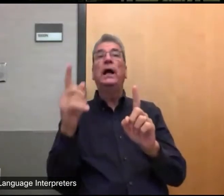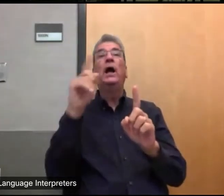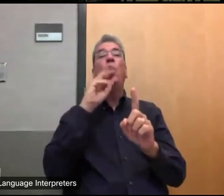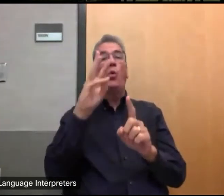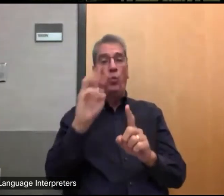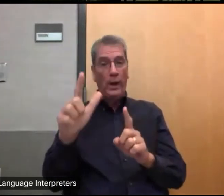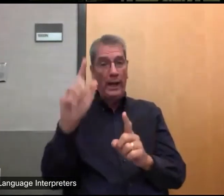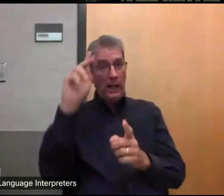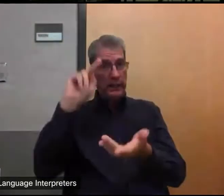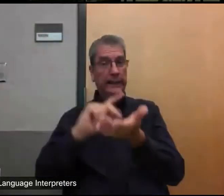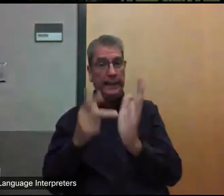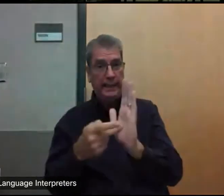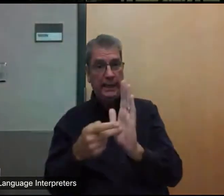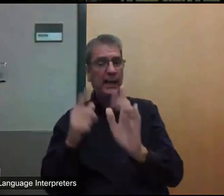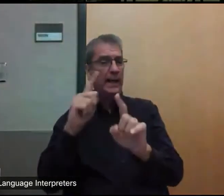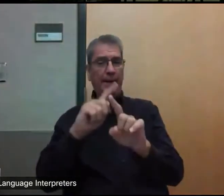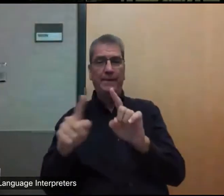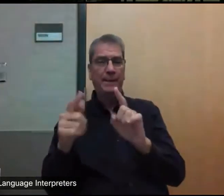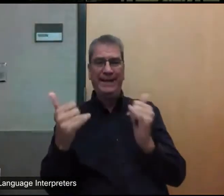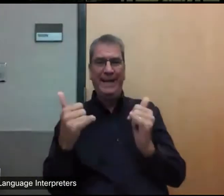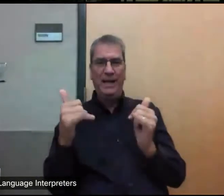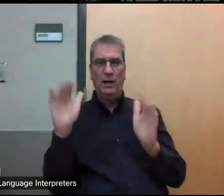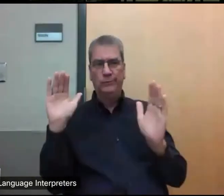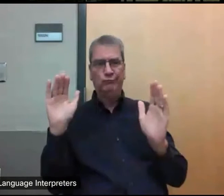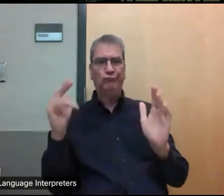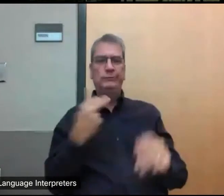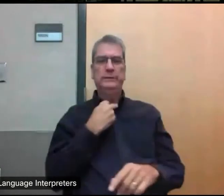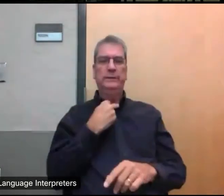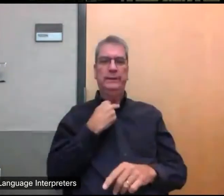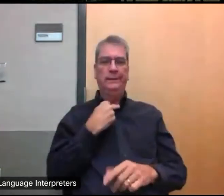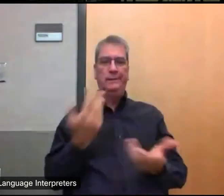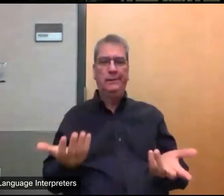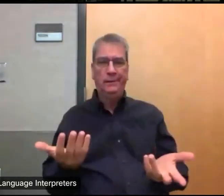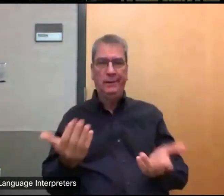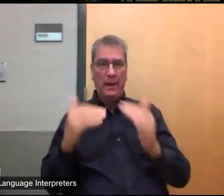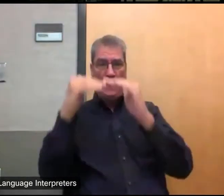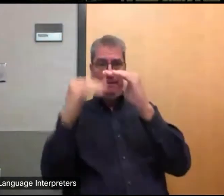but I would say we're definitely boxed in on. Hey, okay when we get below this, then